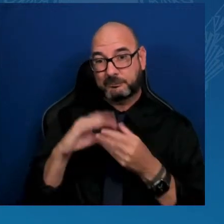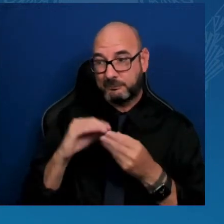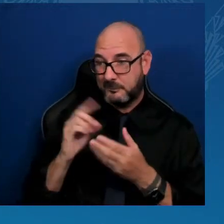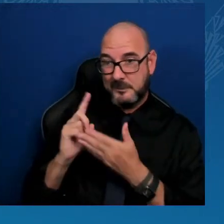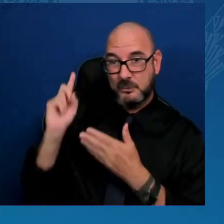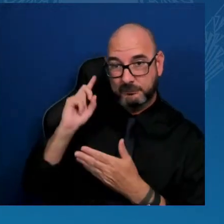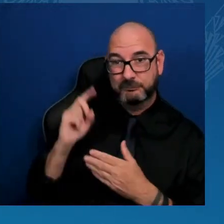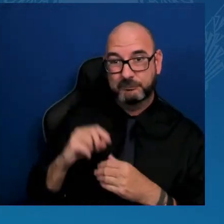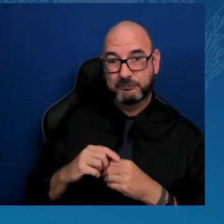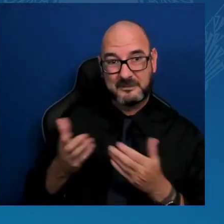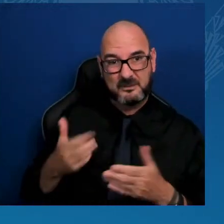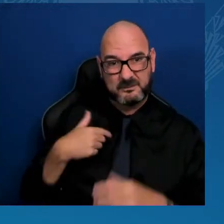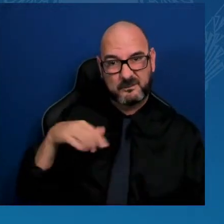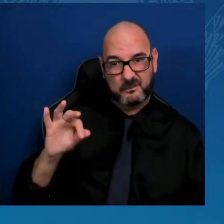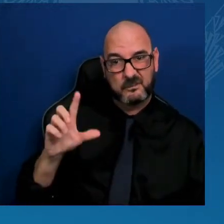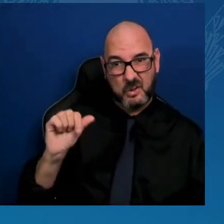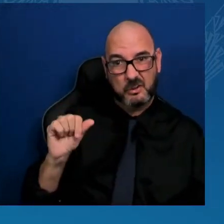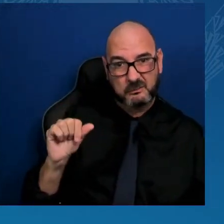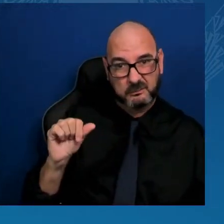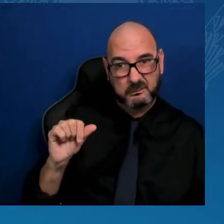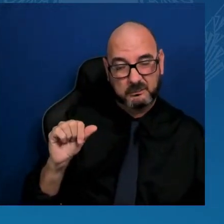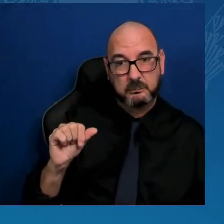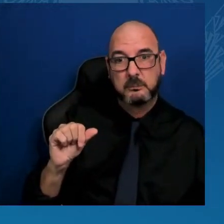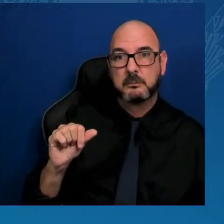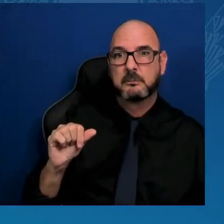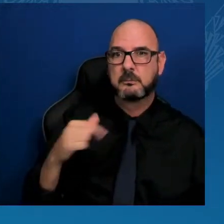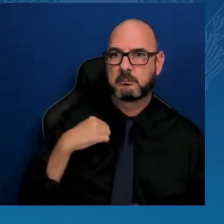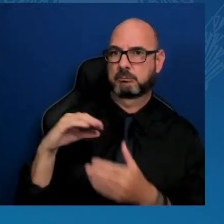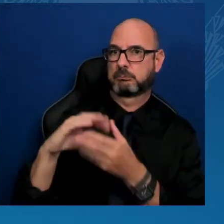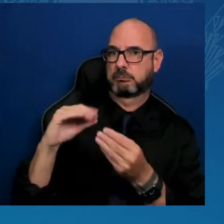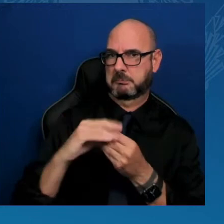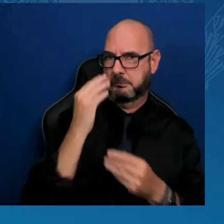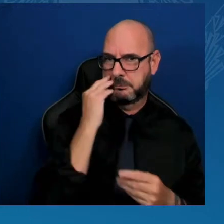We will not stop calling out and fighting back